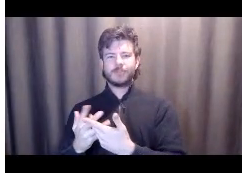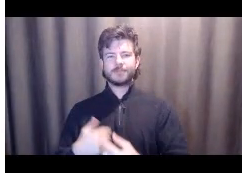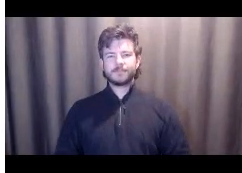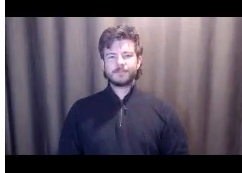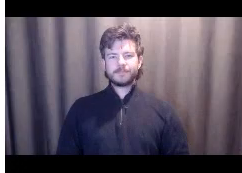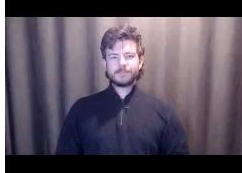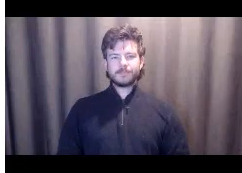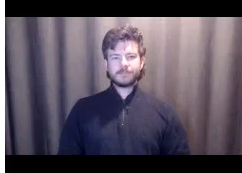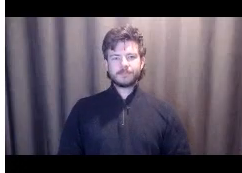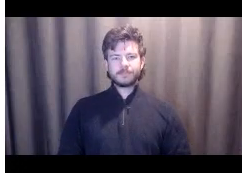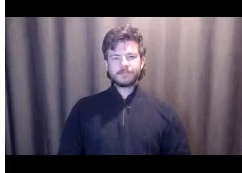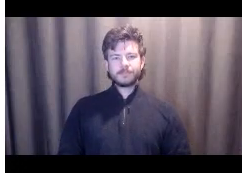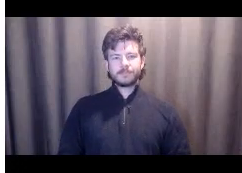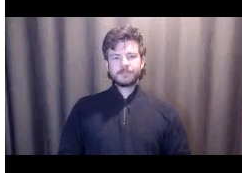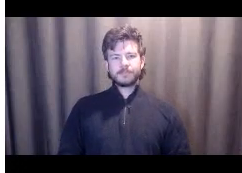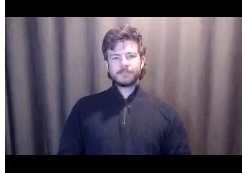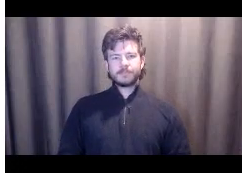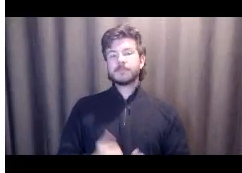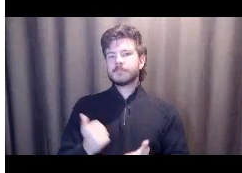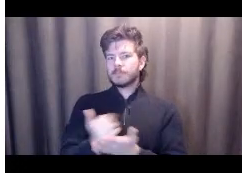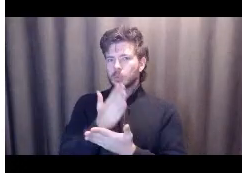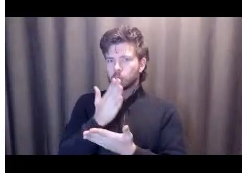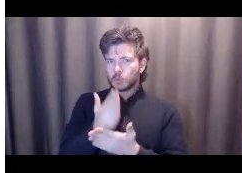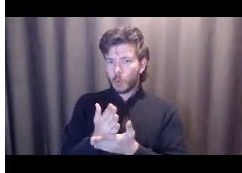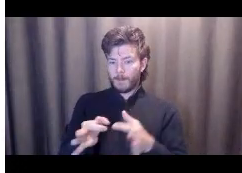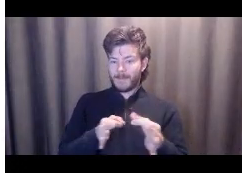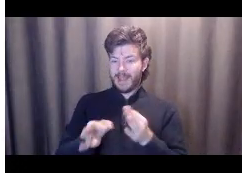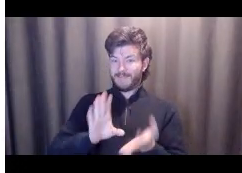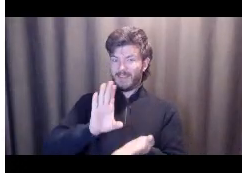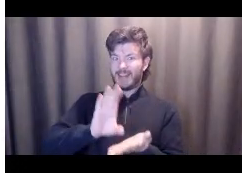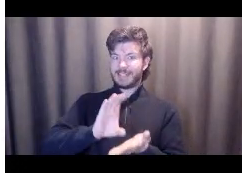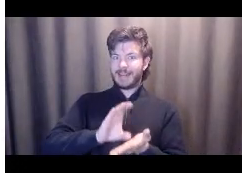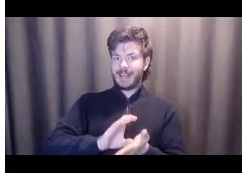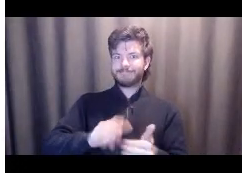Making sure plan funding lasts the length of the plan